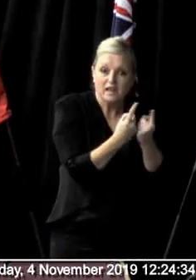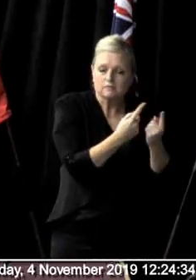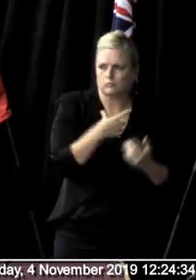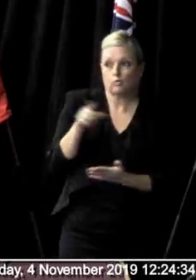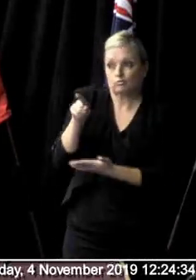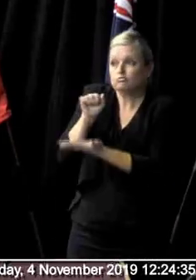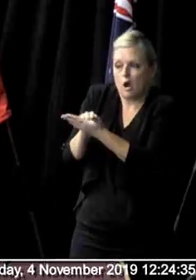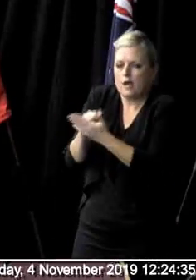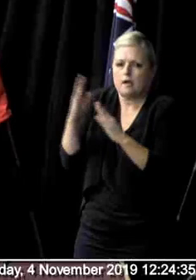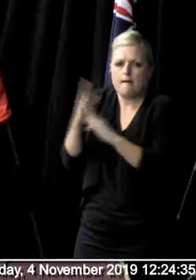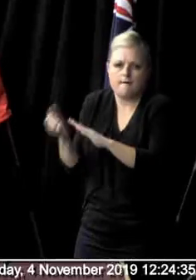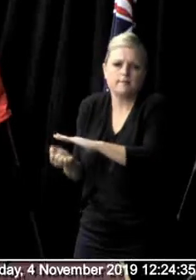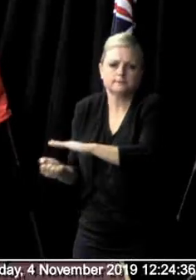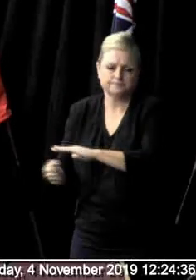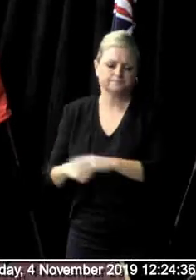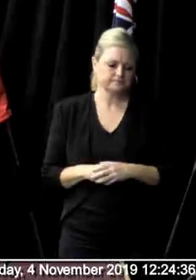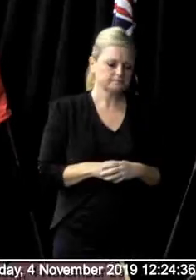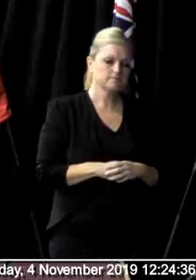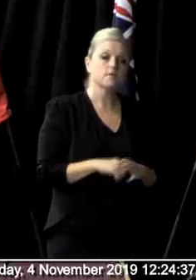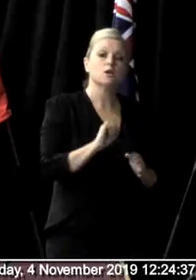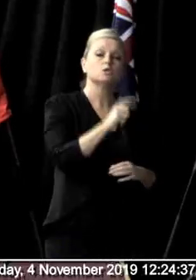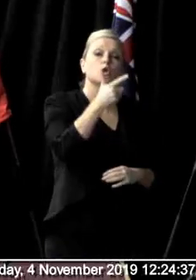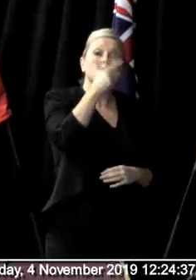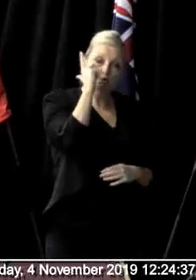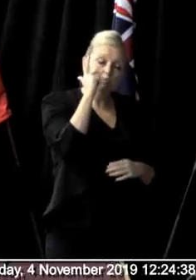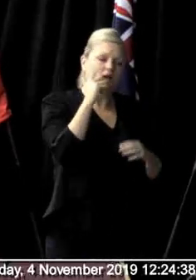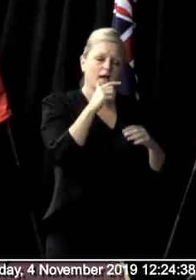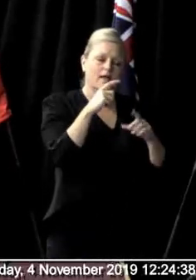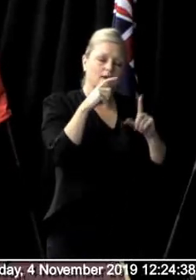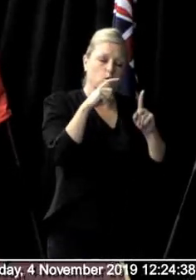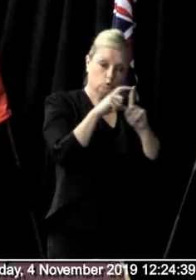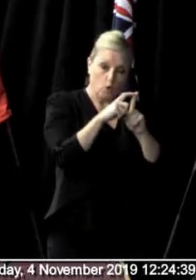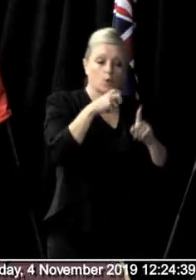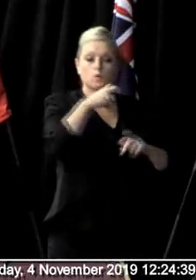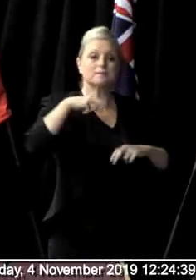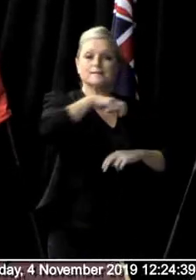When your daughter would stand up to get something the teacher would yell at her to sit down